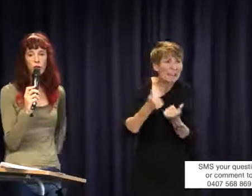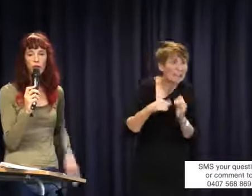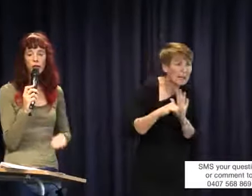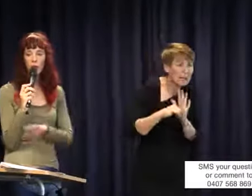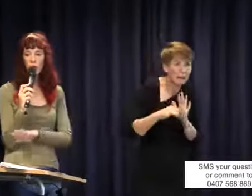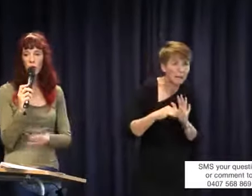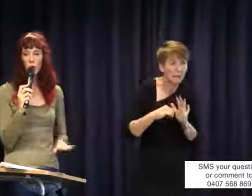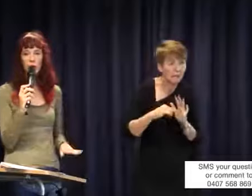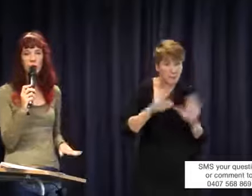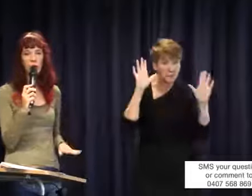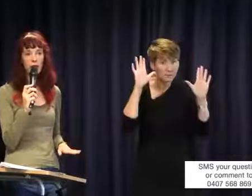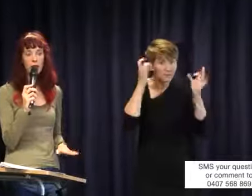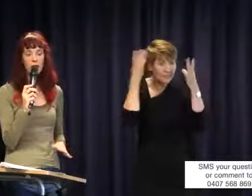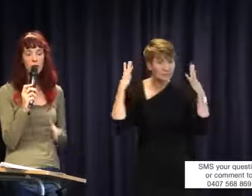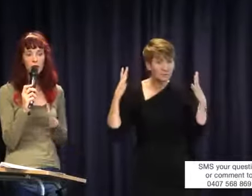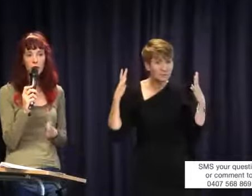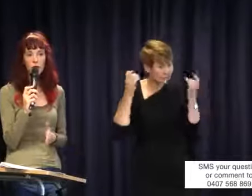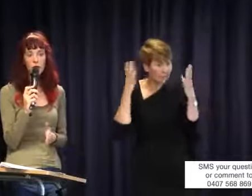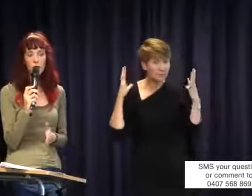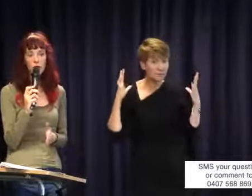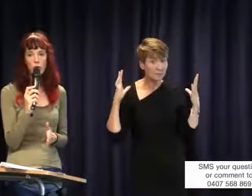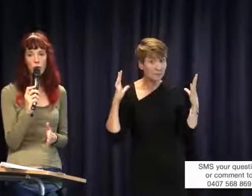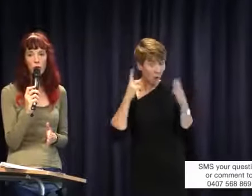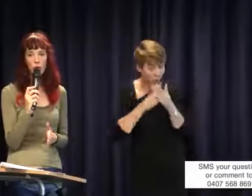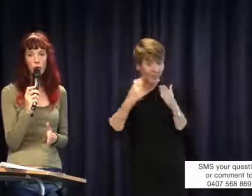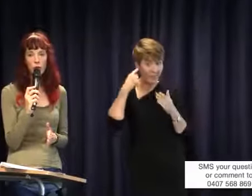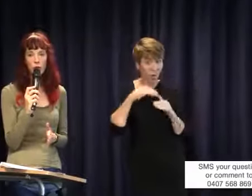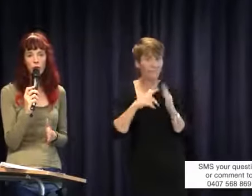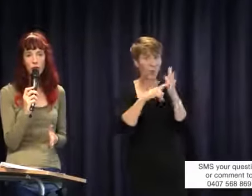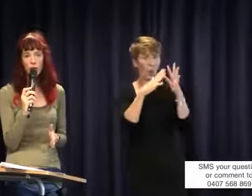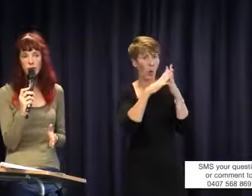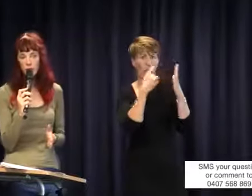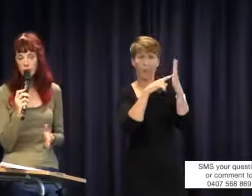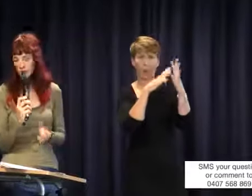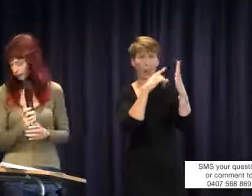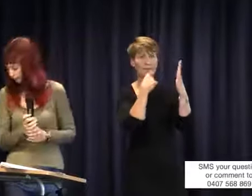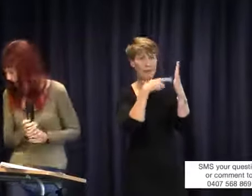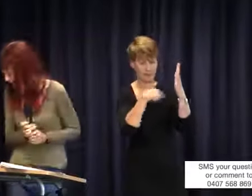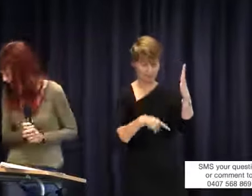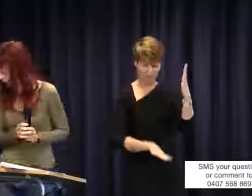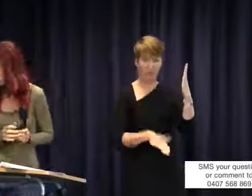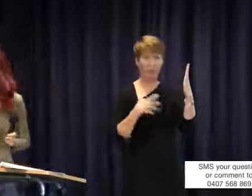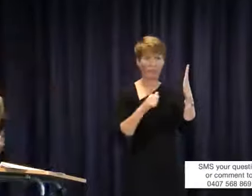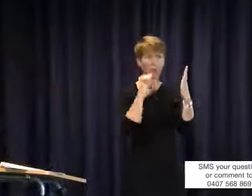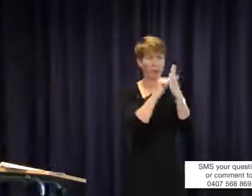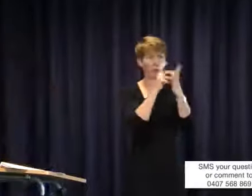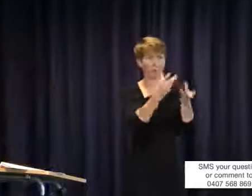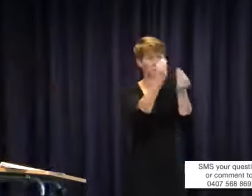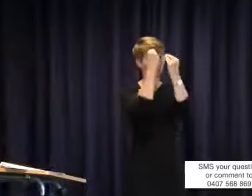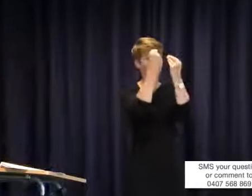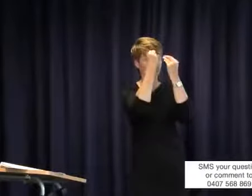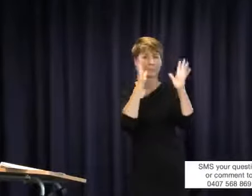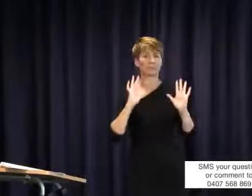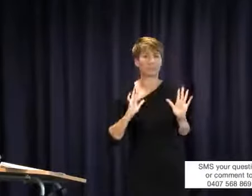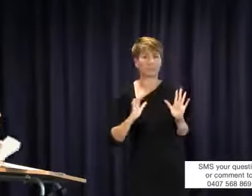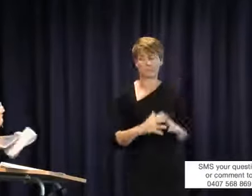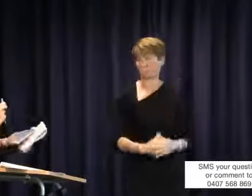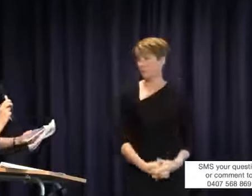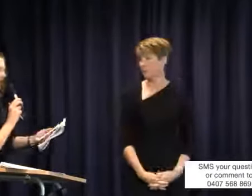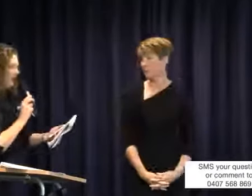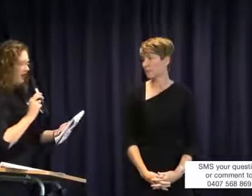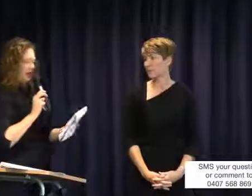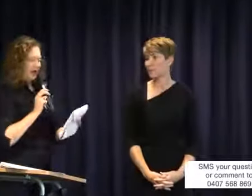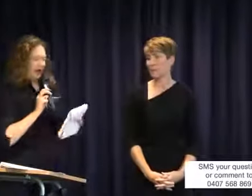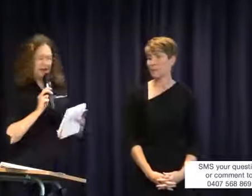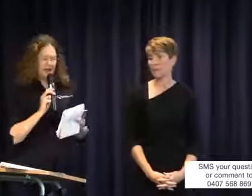need to forget all about that and just concentrate on the law, which gives them their rights.